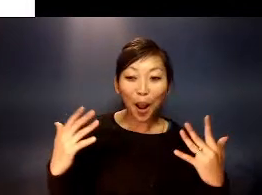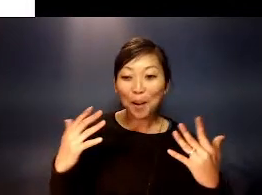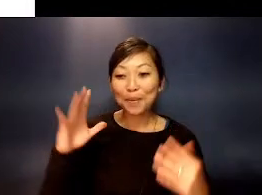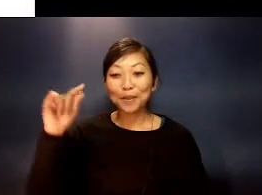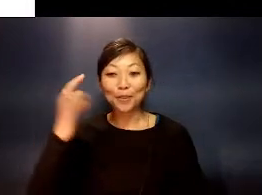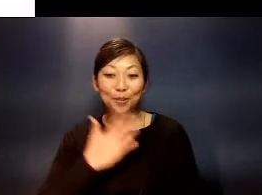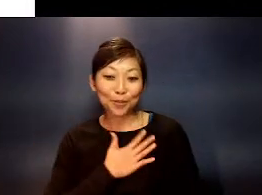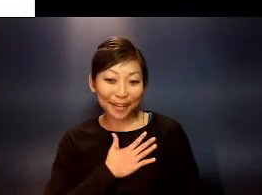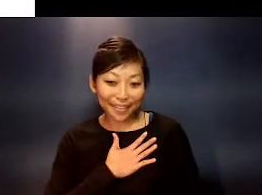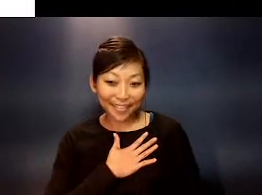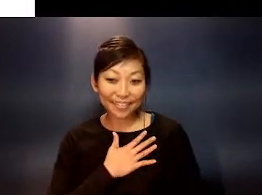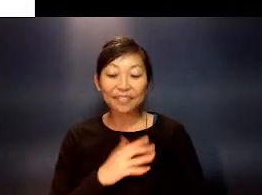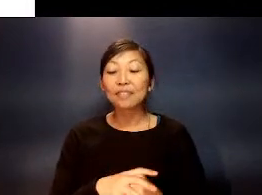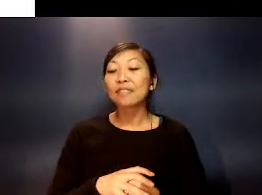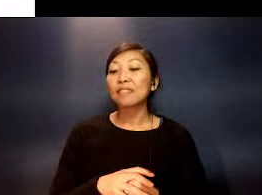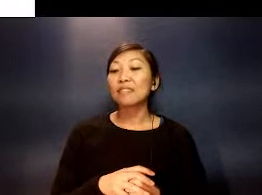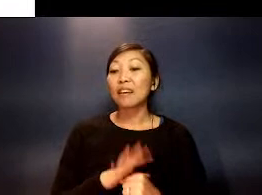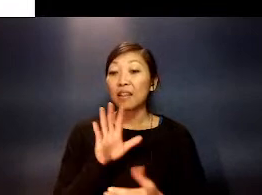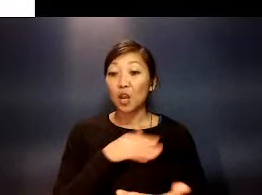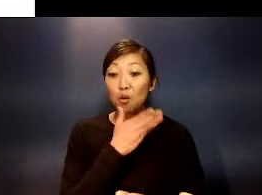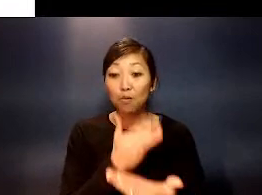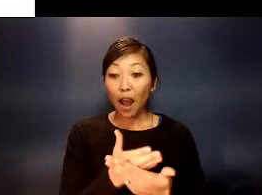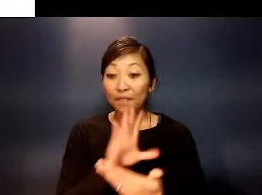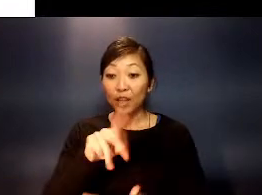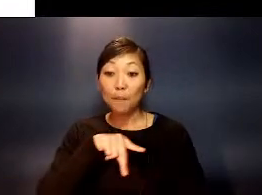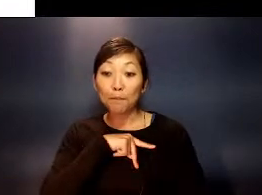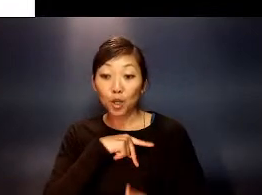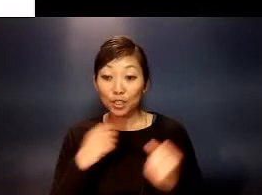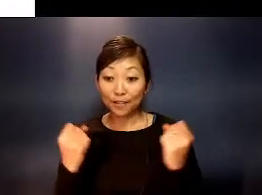THEY'LL TRY AND REACH OUT TO OUR NEIGHBORS THAT NEED THE MOST, THAT NEED THE SUPPORT.